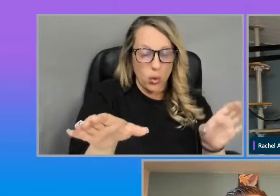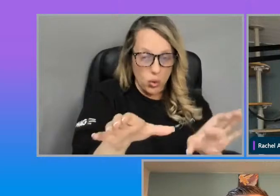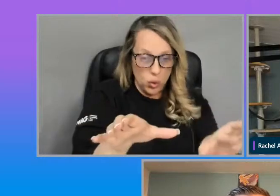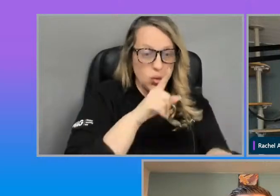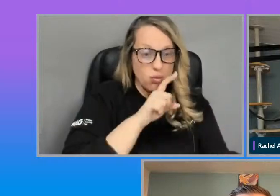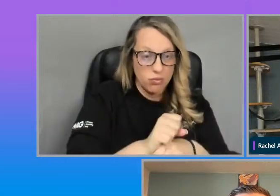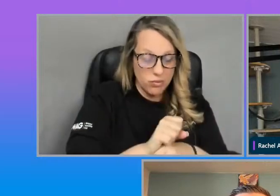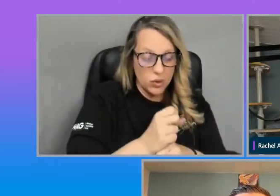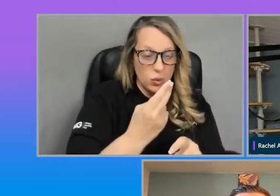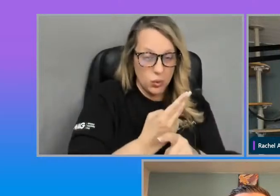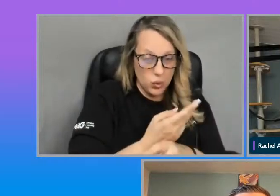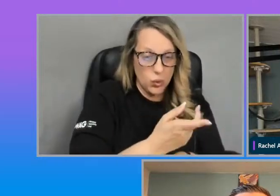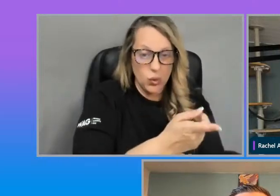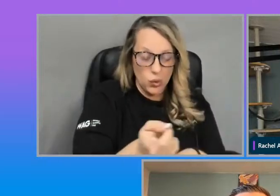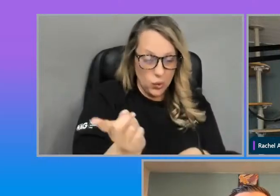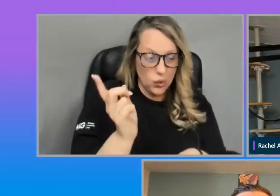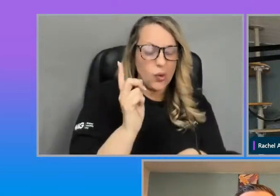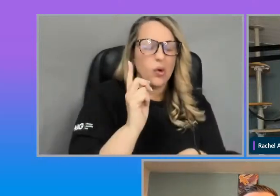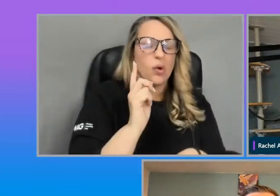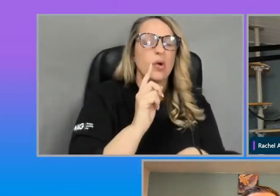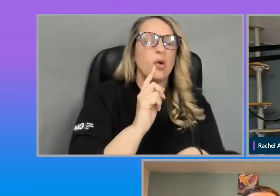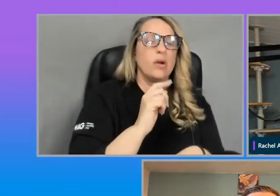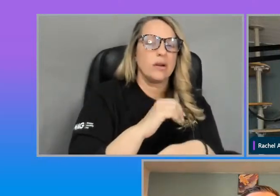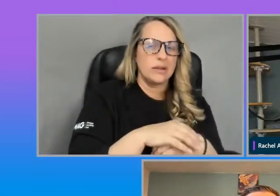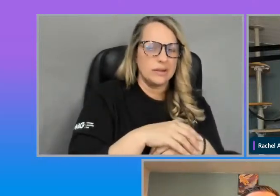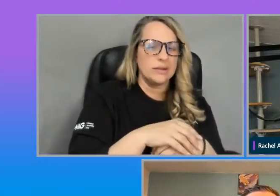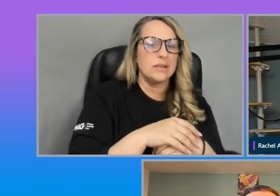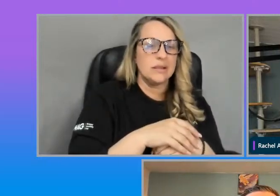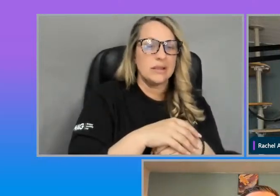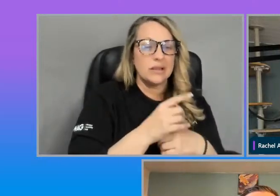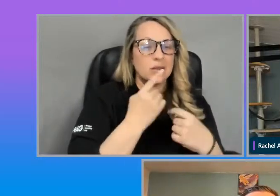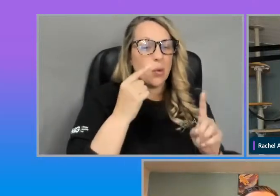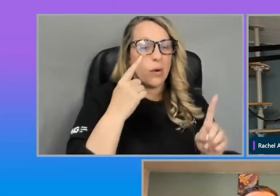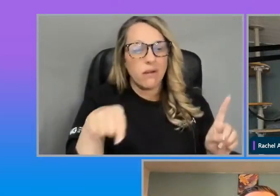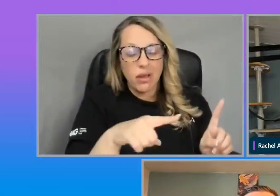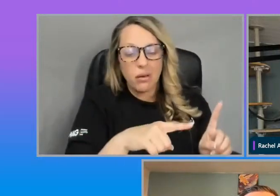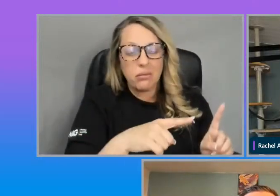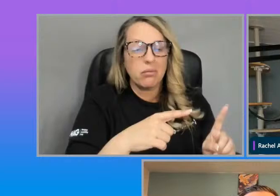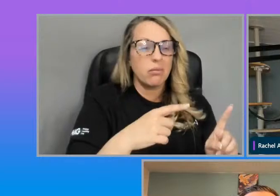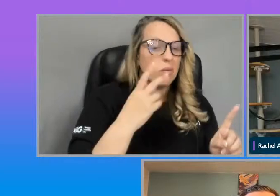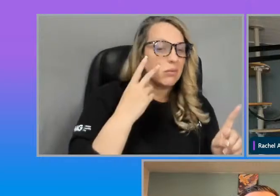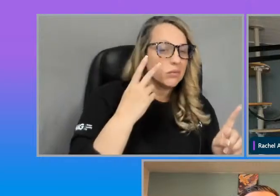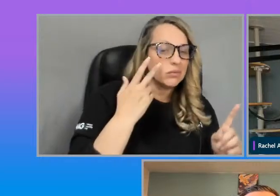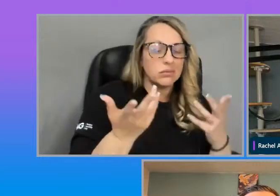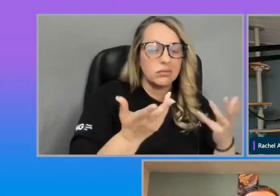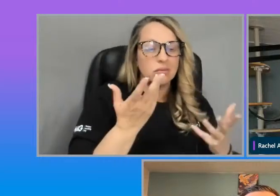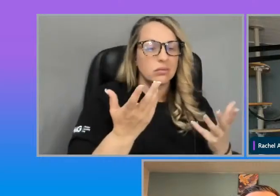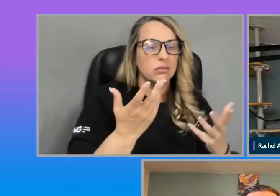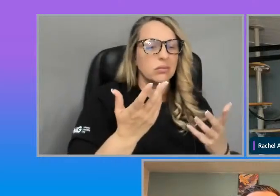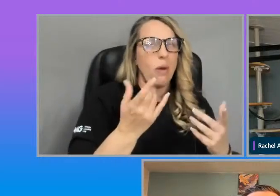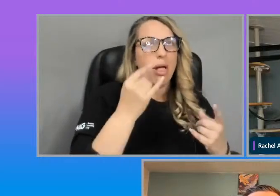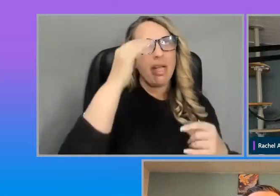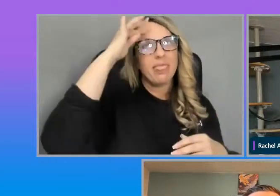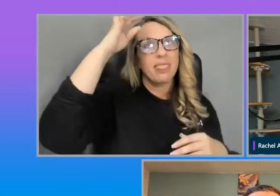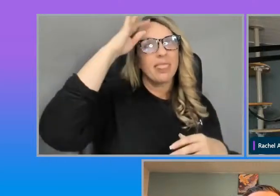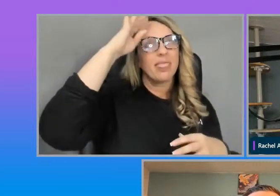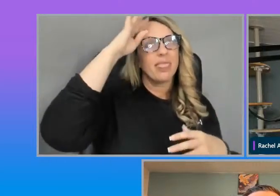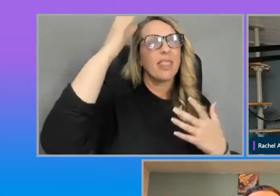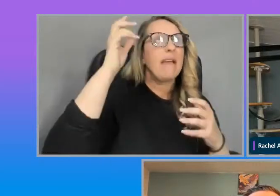that that people are doing legitimately. And it does it work for them. You know, rather